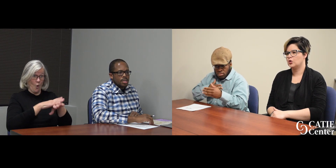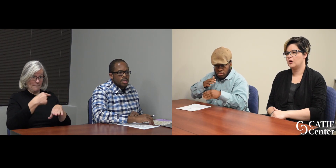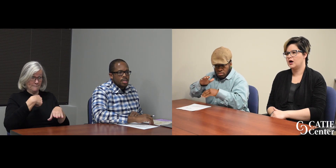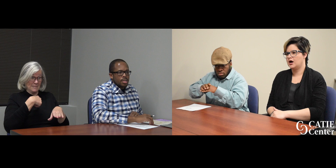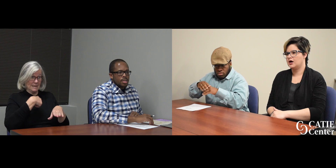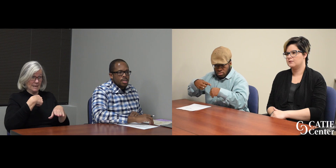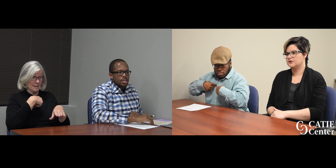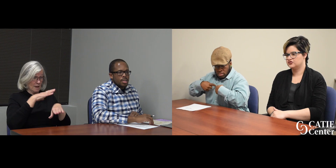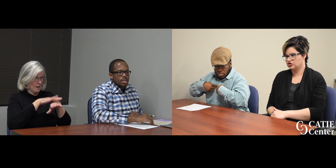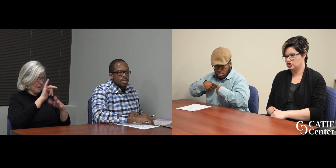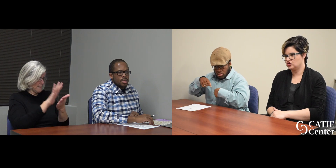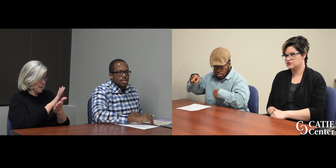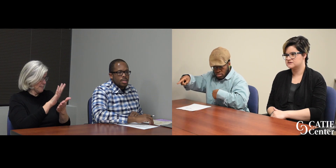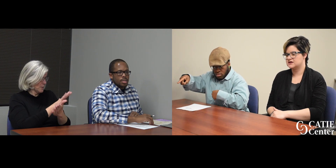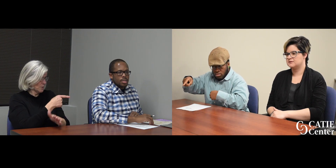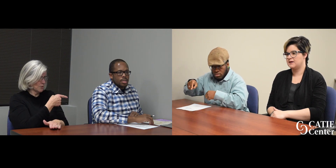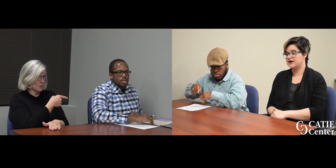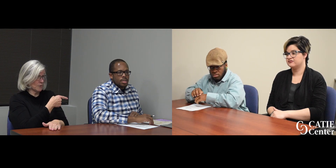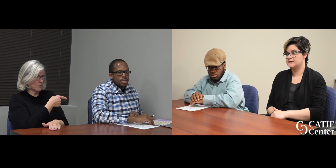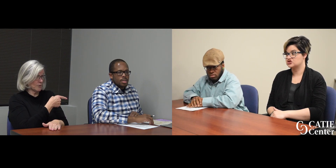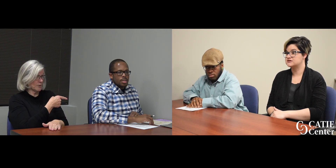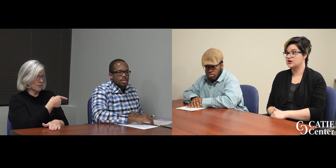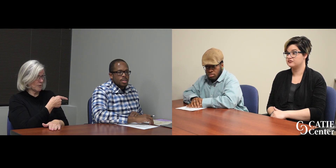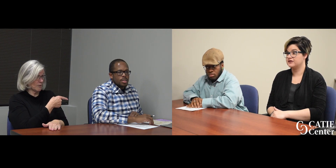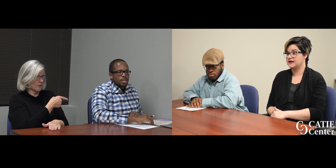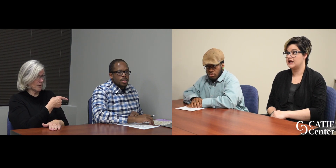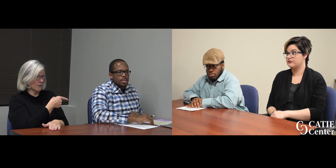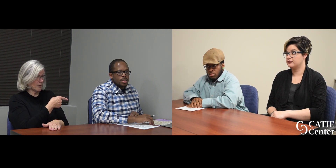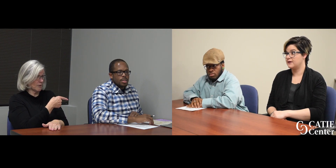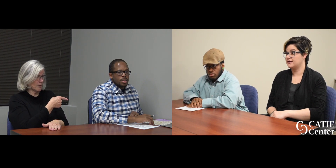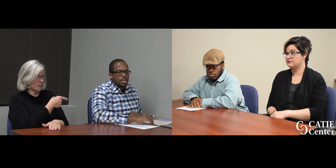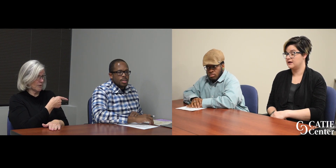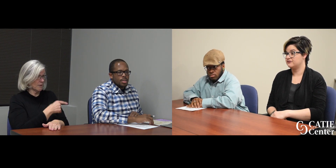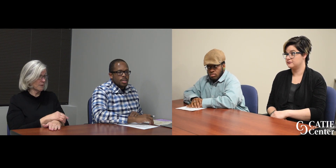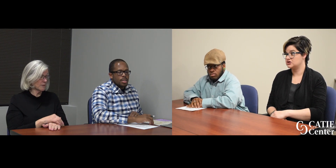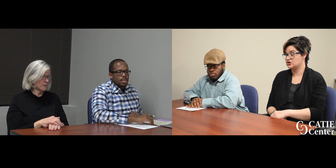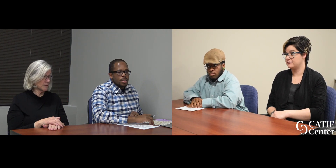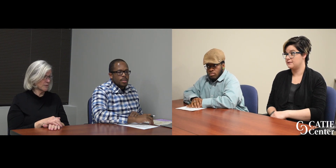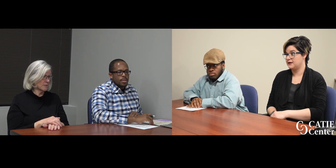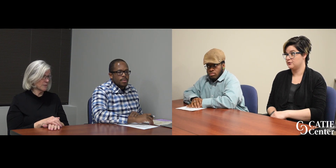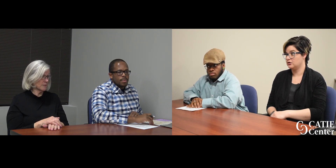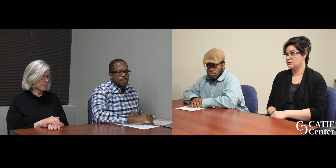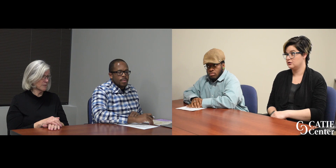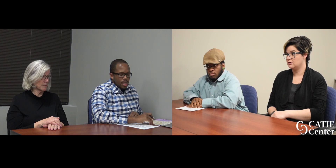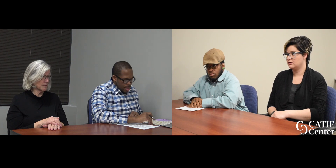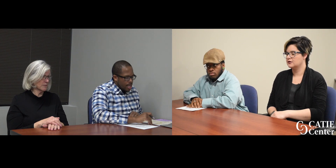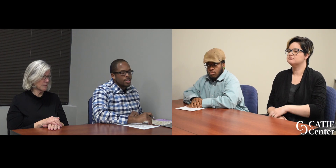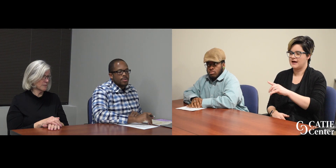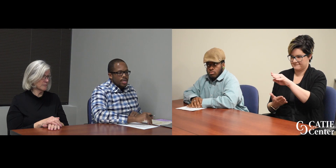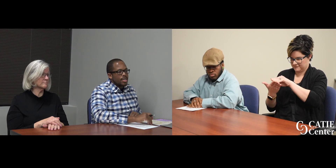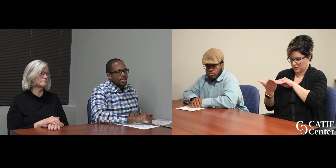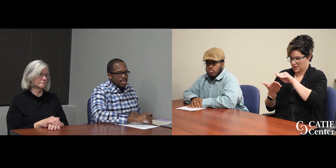So you use that, my information, is that you're filling it out for my information on that paper? That's correct.